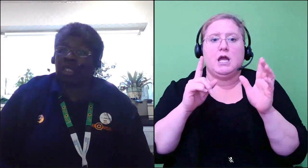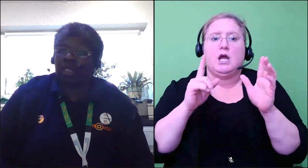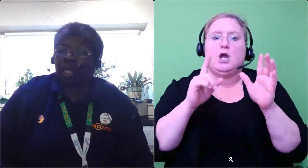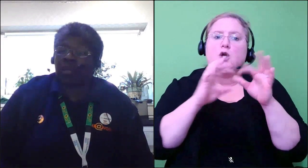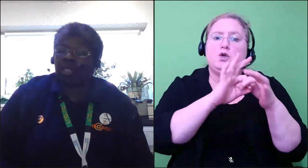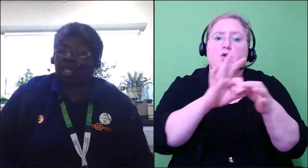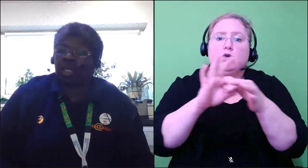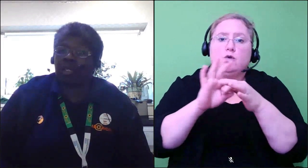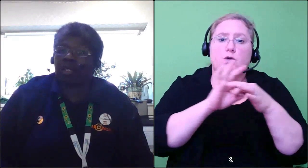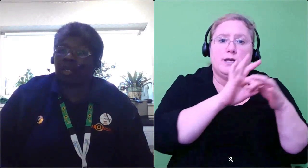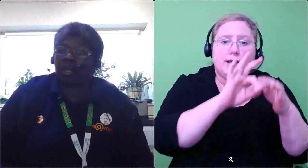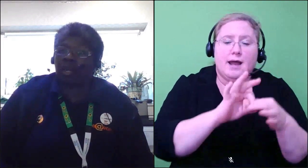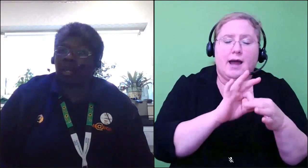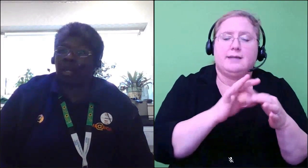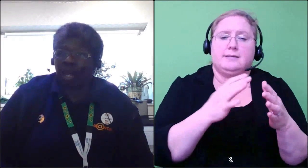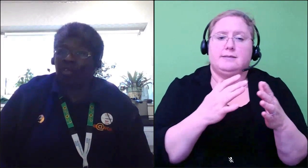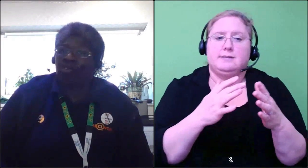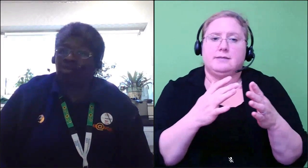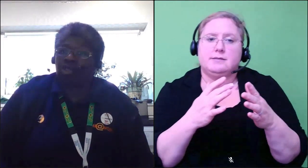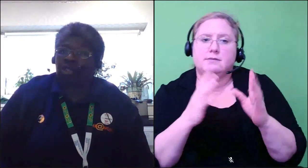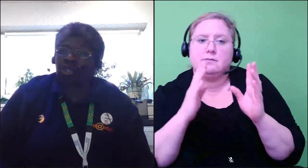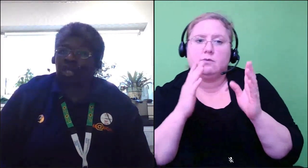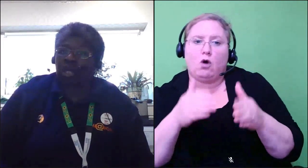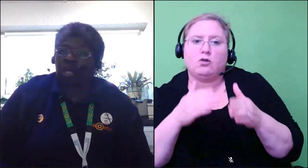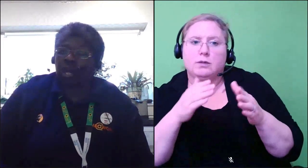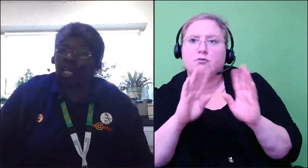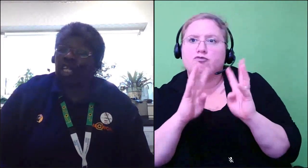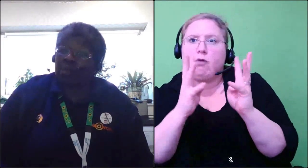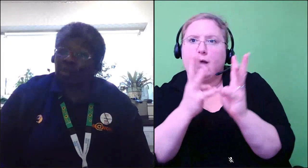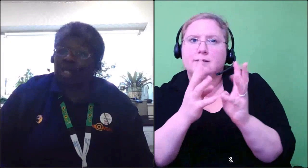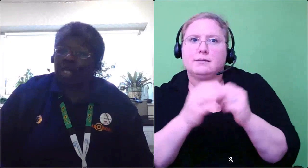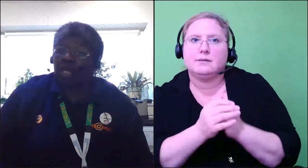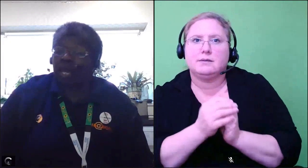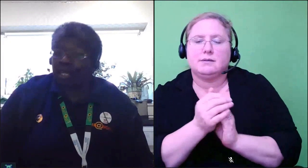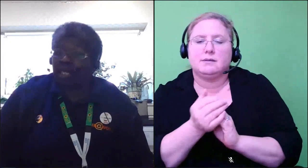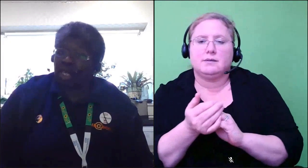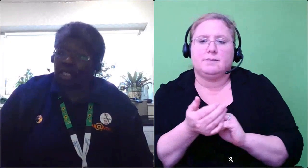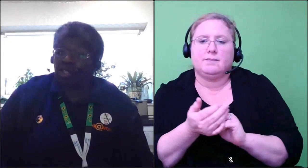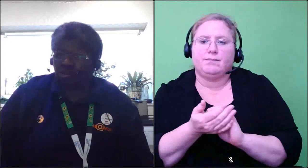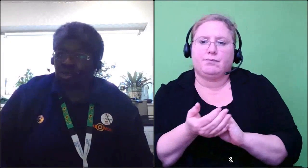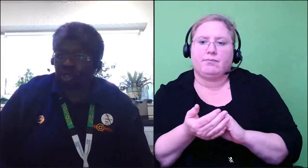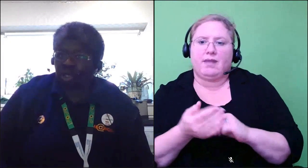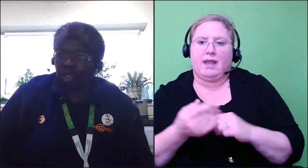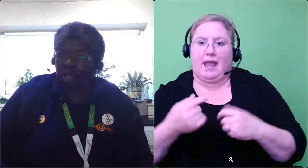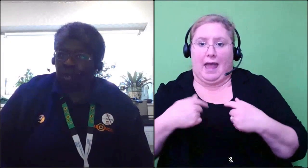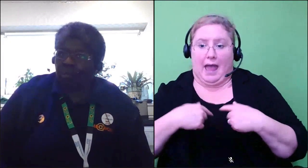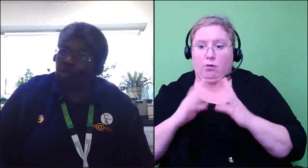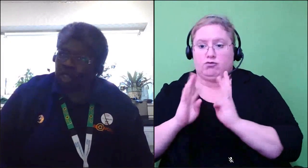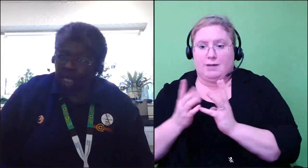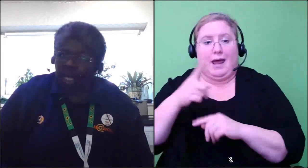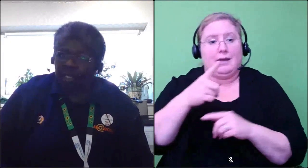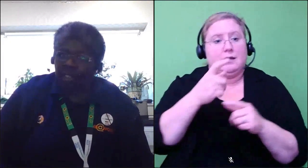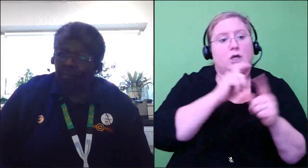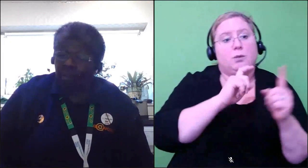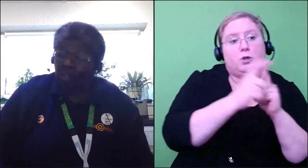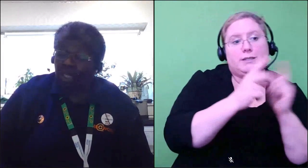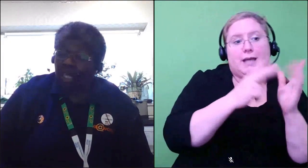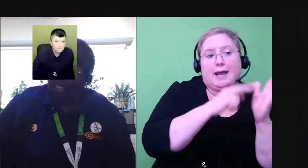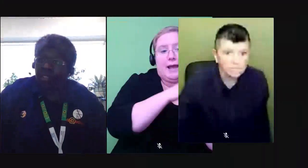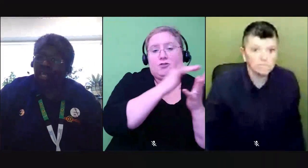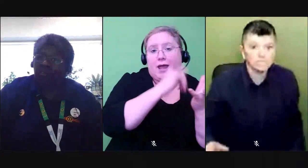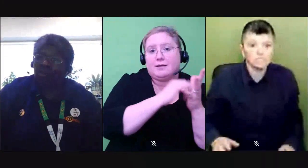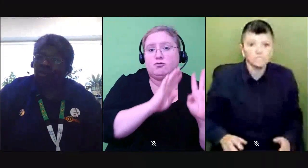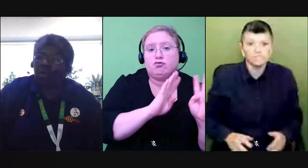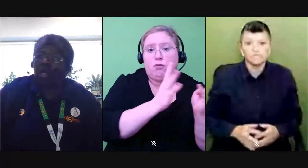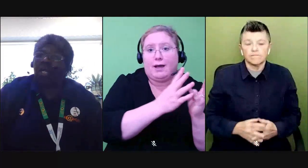this County of Lincoln, and our trust and the community NHS trust put together several